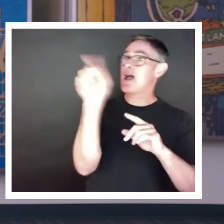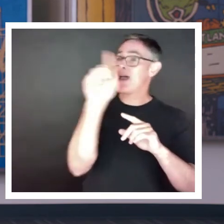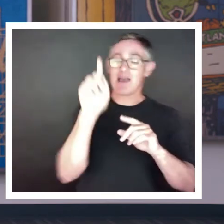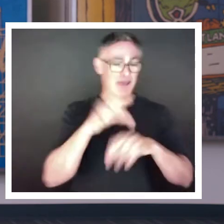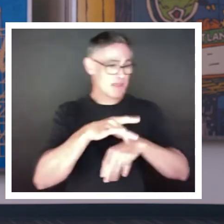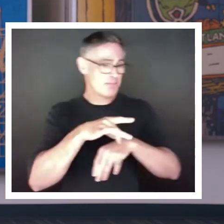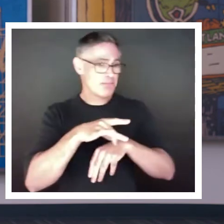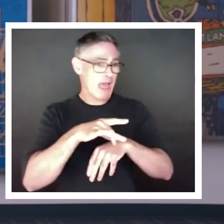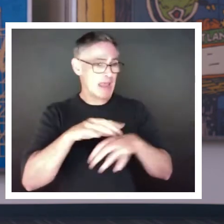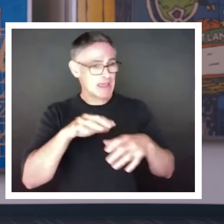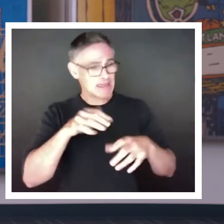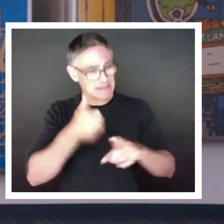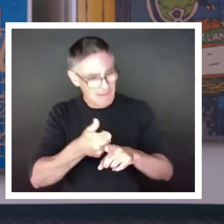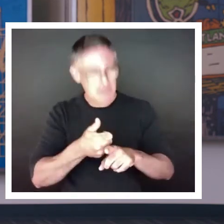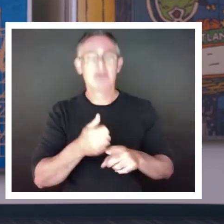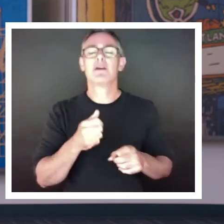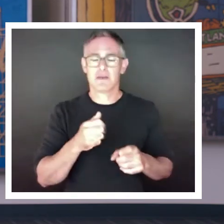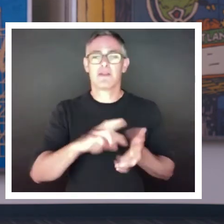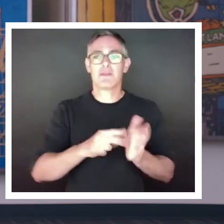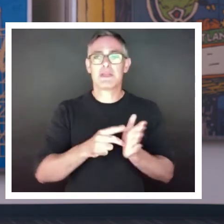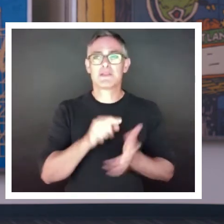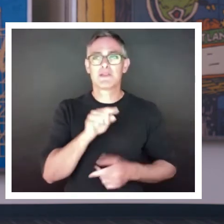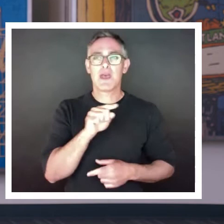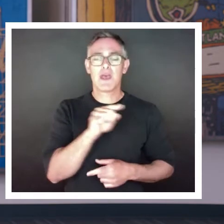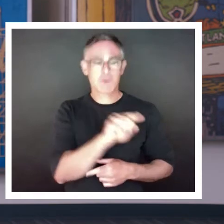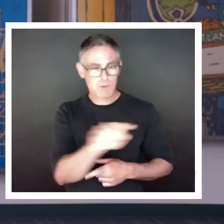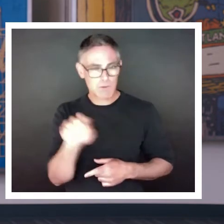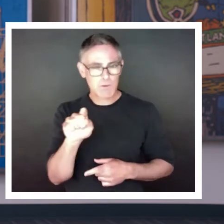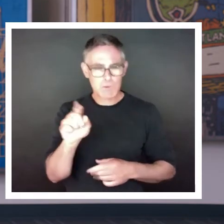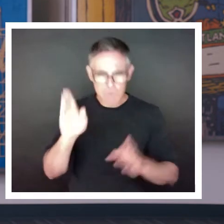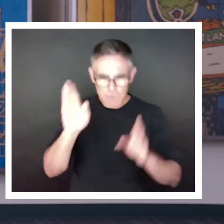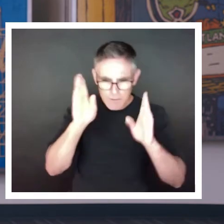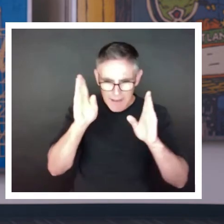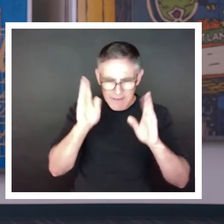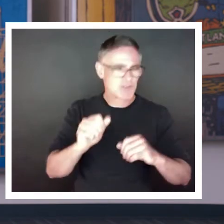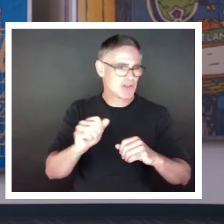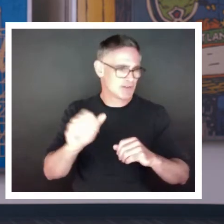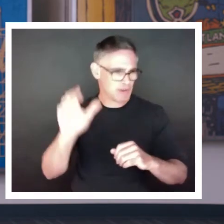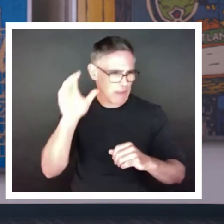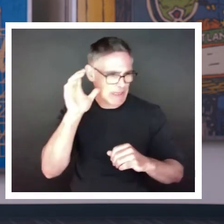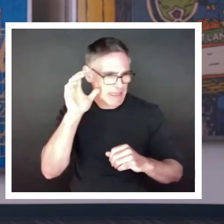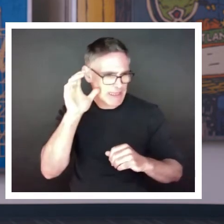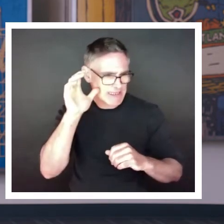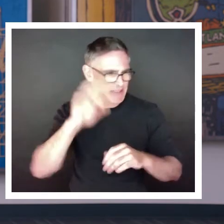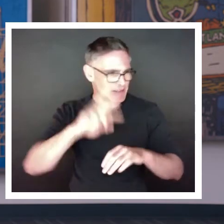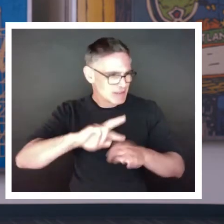This means that you pay closer attention, you mindfully listened, you developed an ethos around you